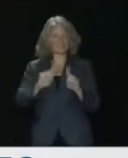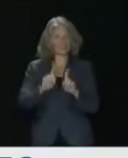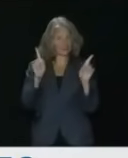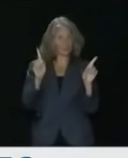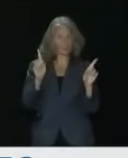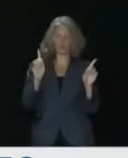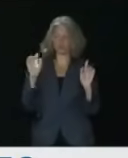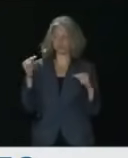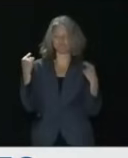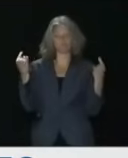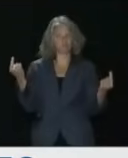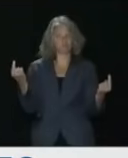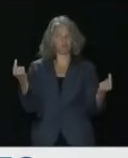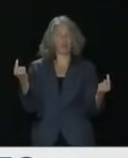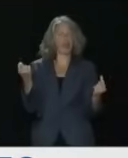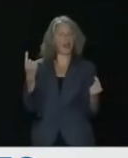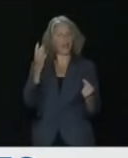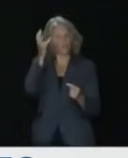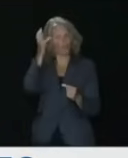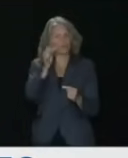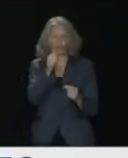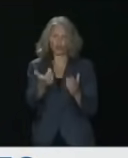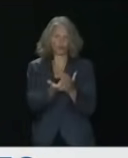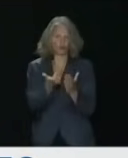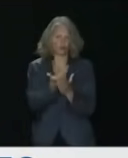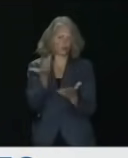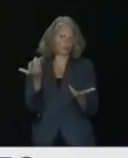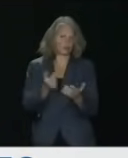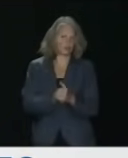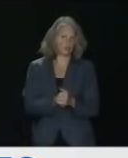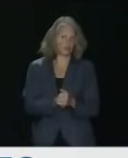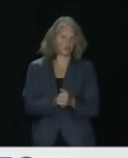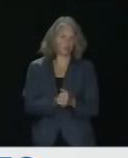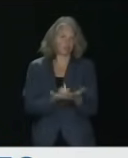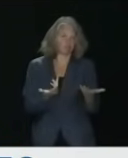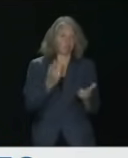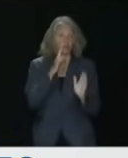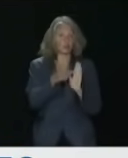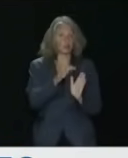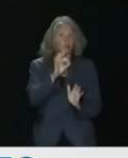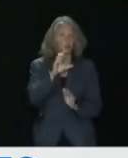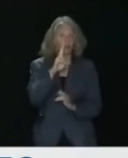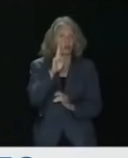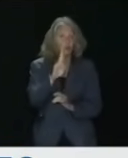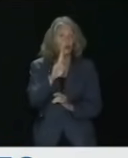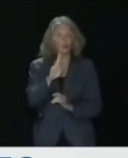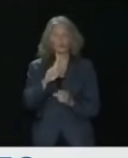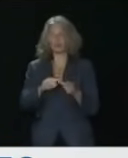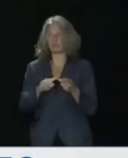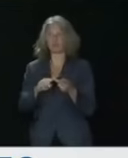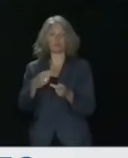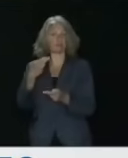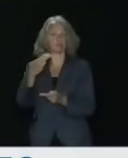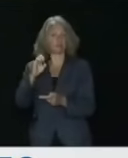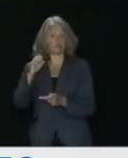MANUFACTURERS IS SOMETHING THAT PUBLIC HEALTH HAVE USED OVER